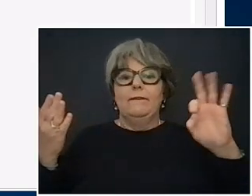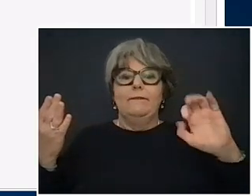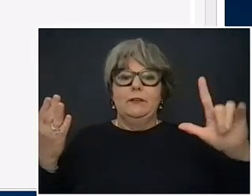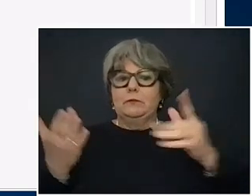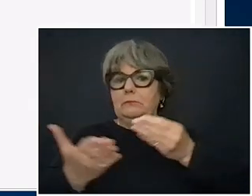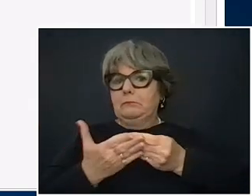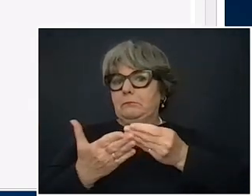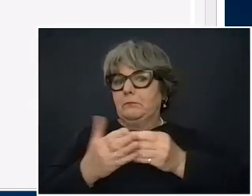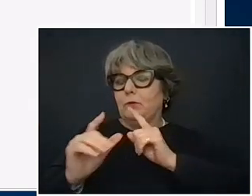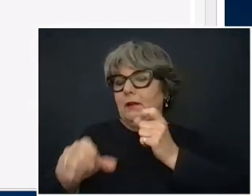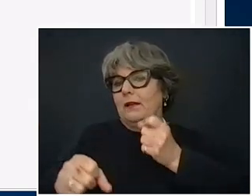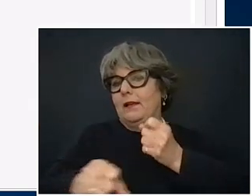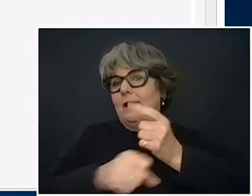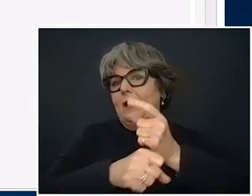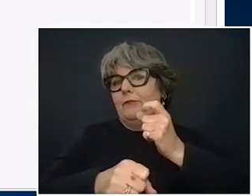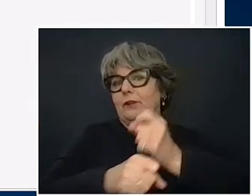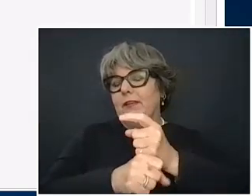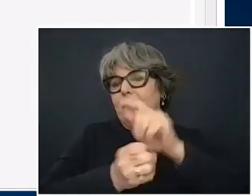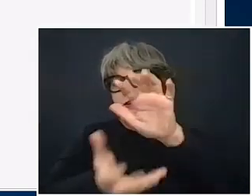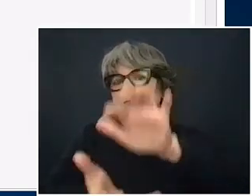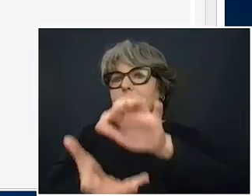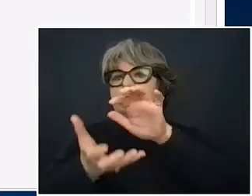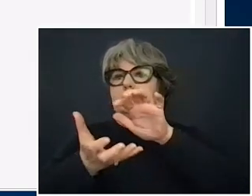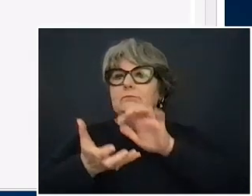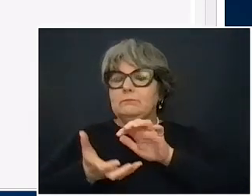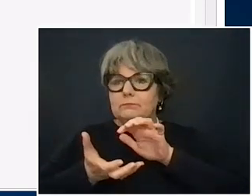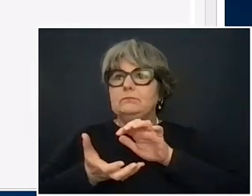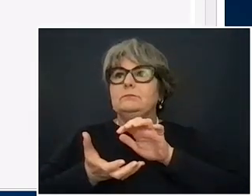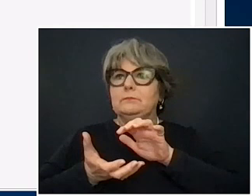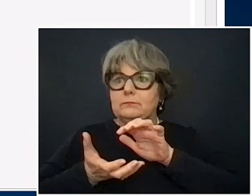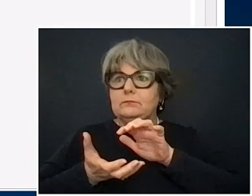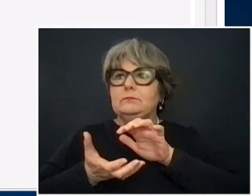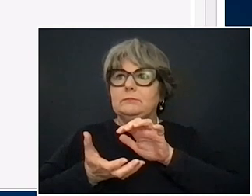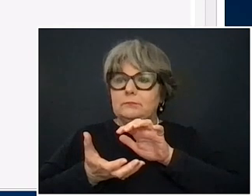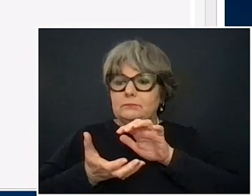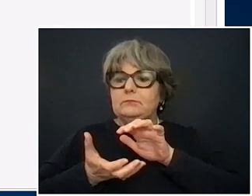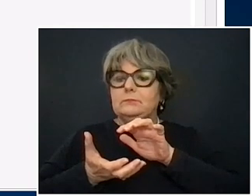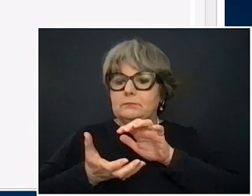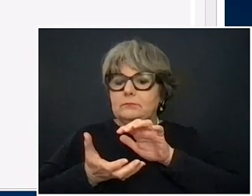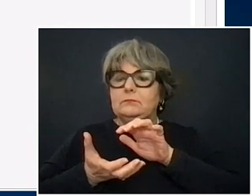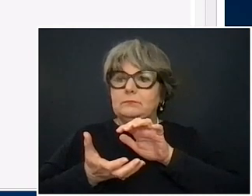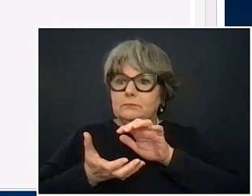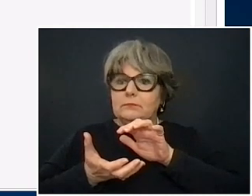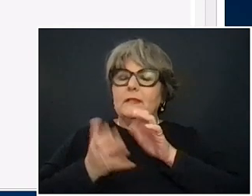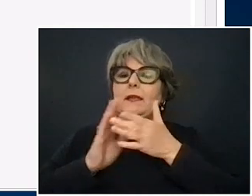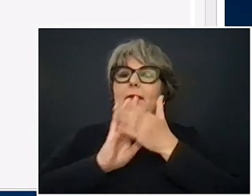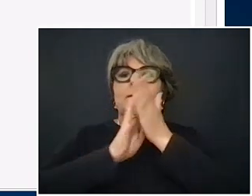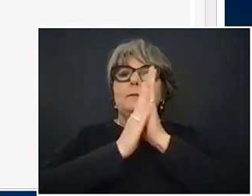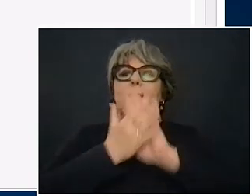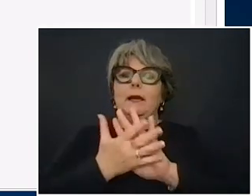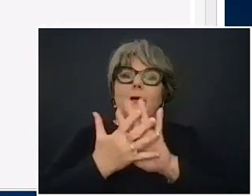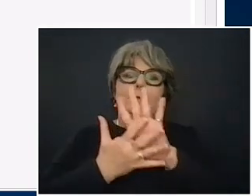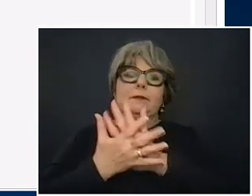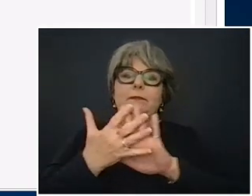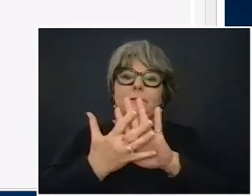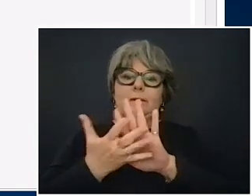year just, like I said, it becomes an arbitrary piece of paper in our eyes.